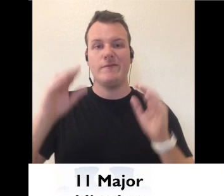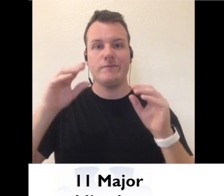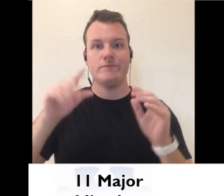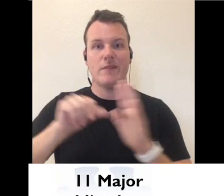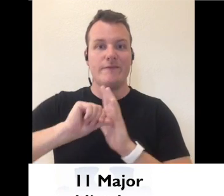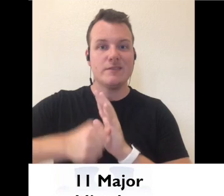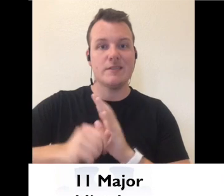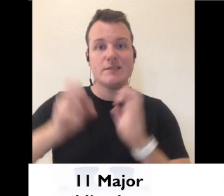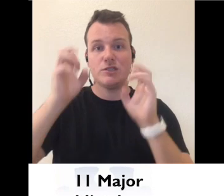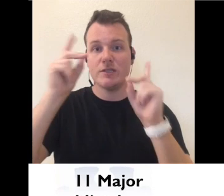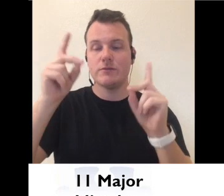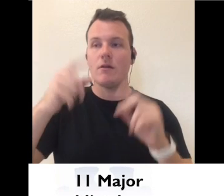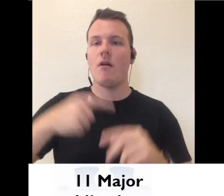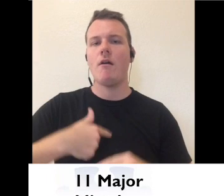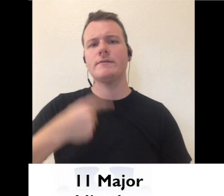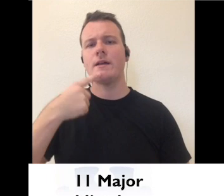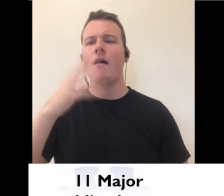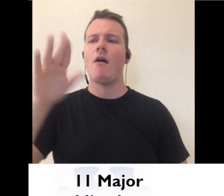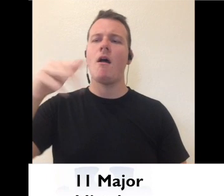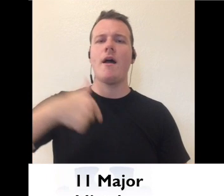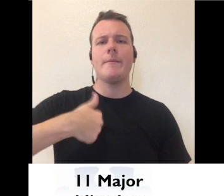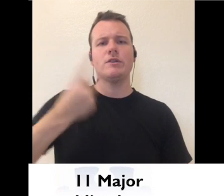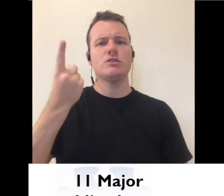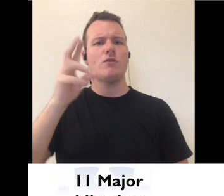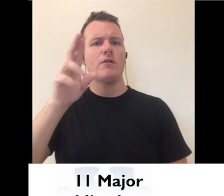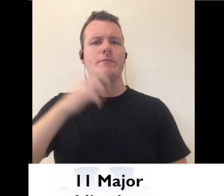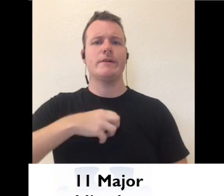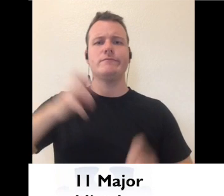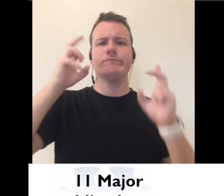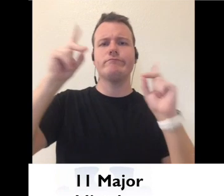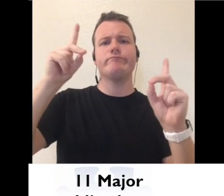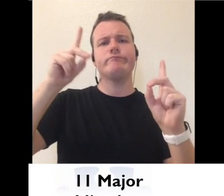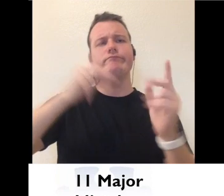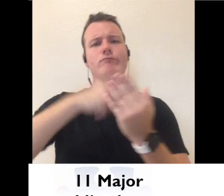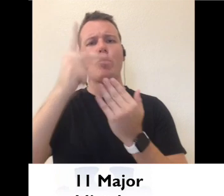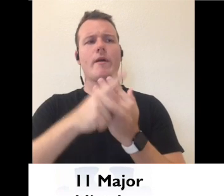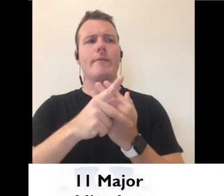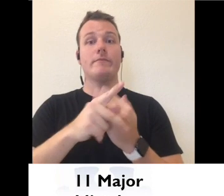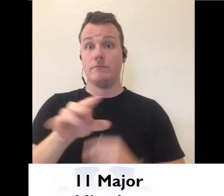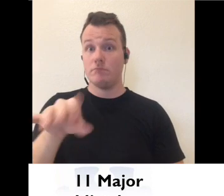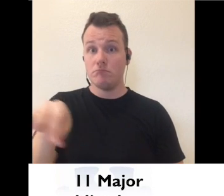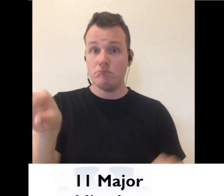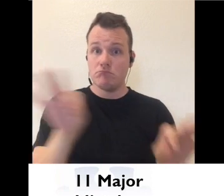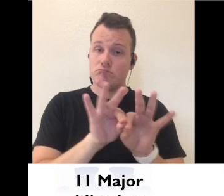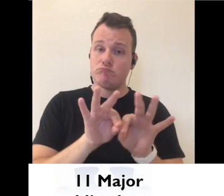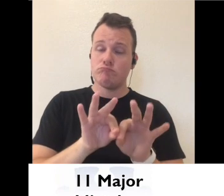I have all this experience because of my educational program. That's important and